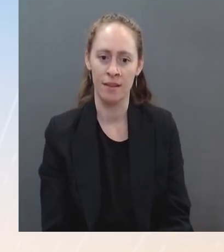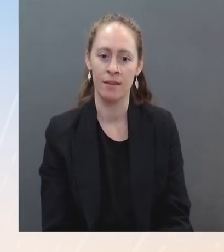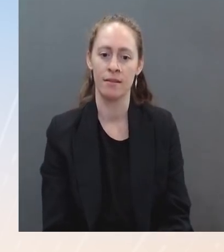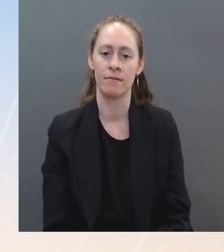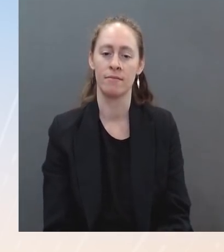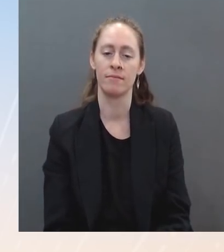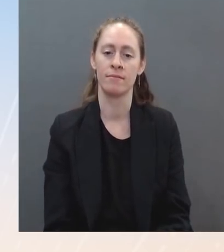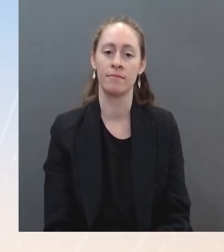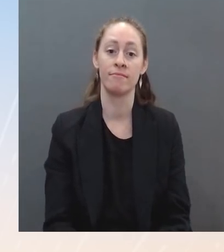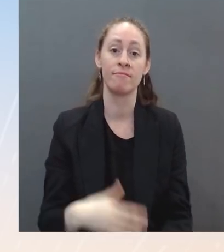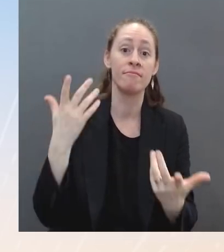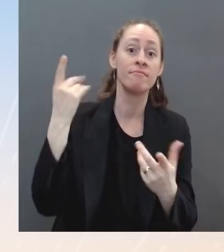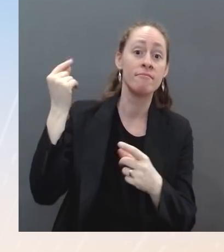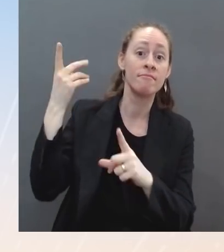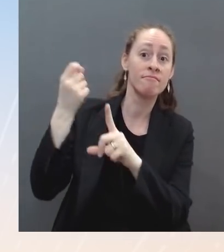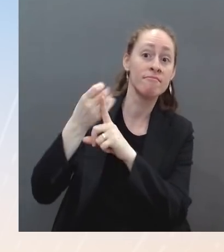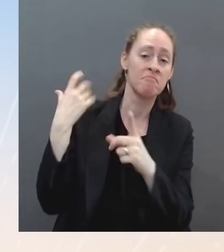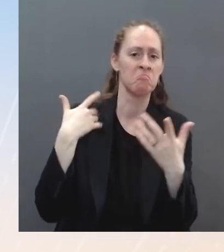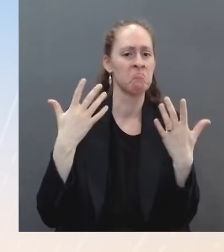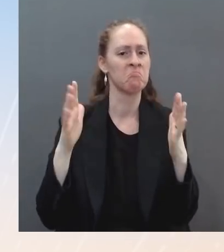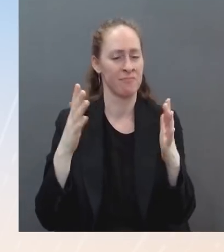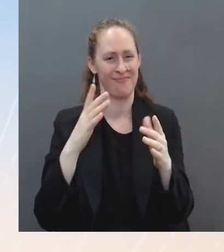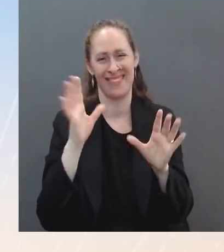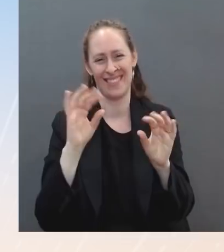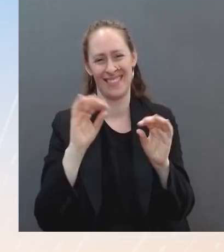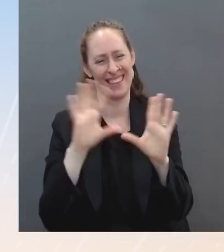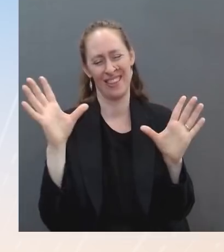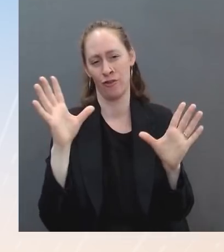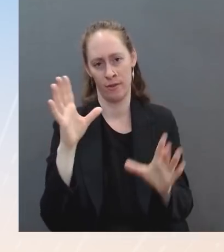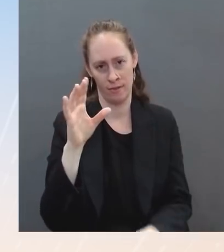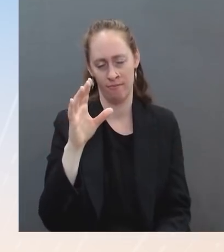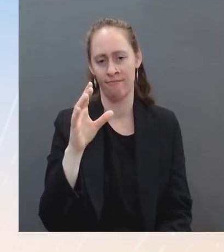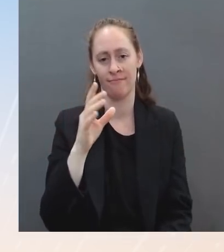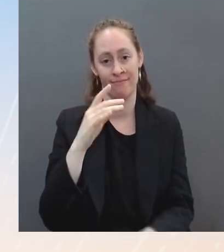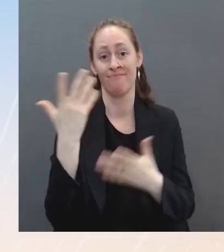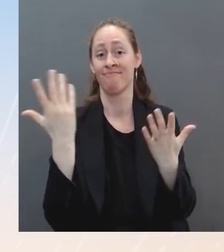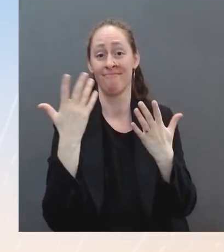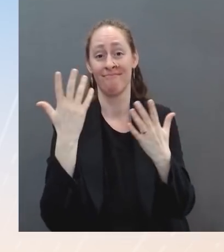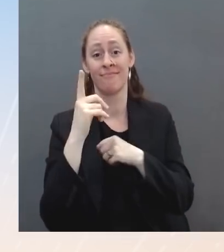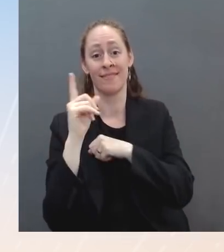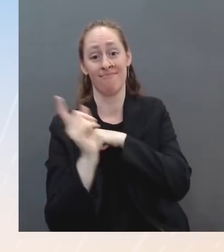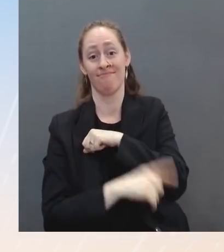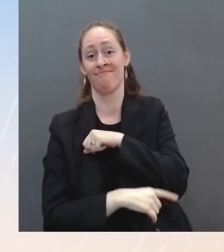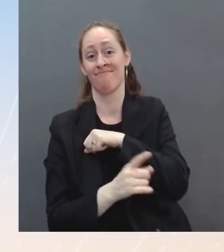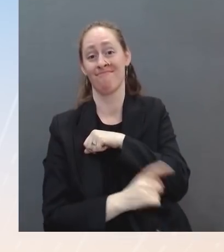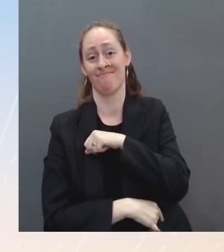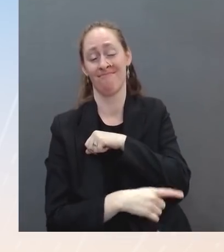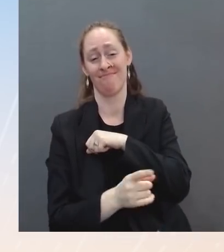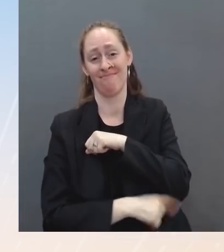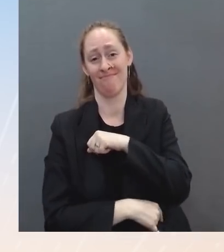that this has been a strategic disaster for Russia. The Press: And the second question is: The United States, the UK have been working together